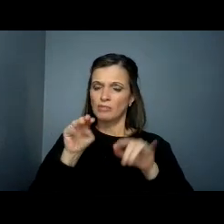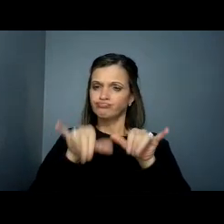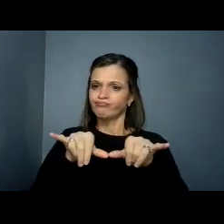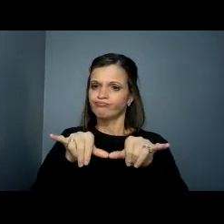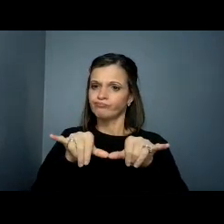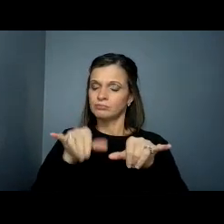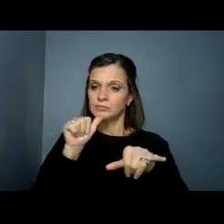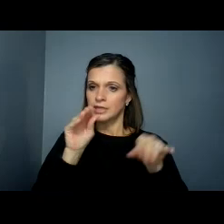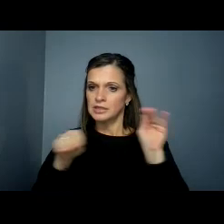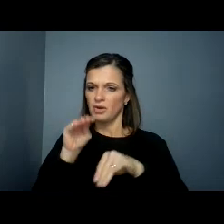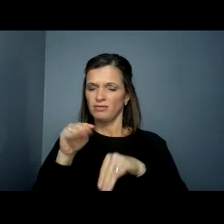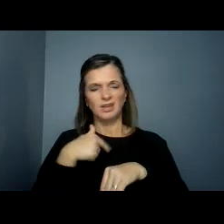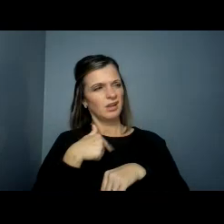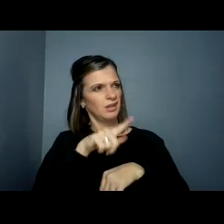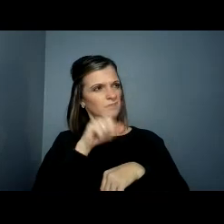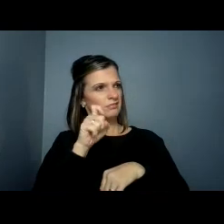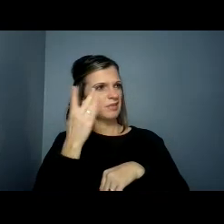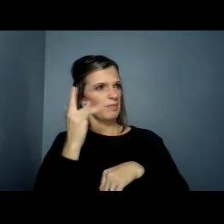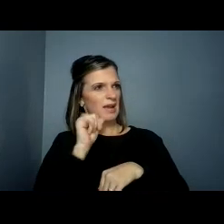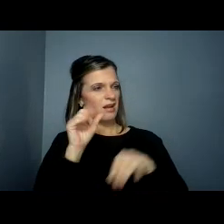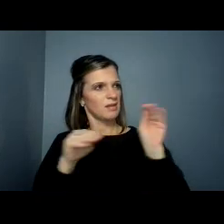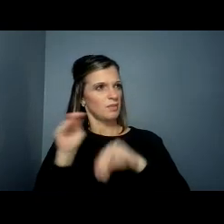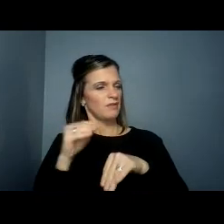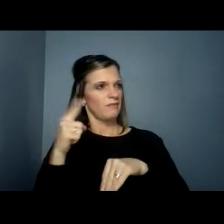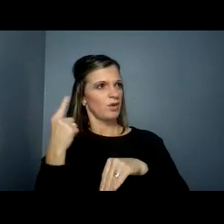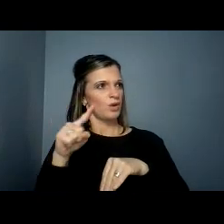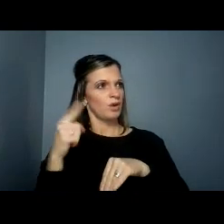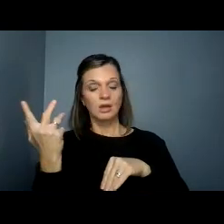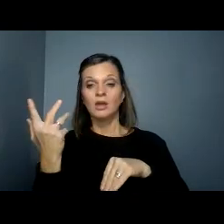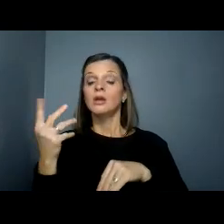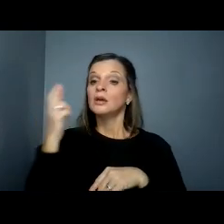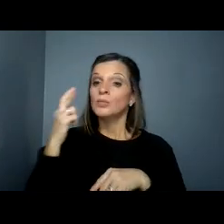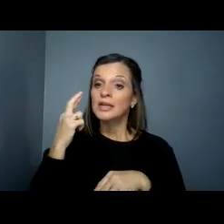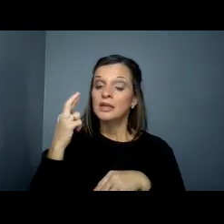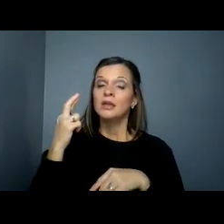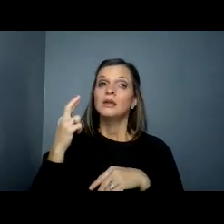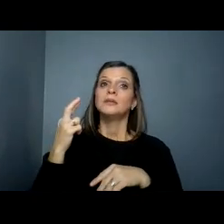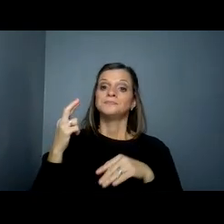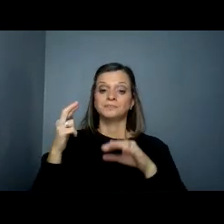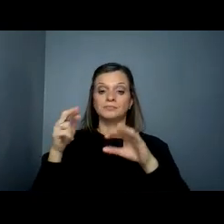go. Why is the ear drum not moving? And the reason is behind the eardrum